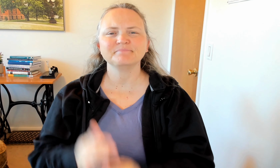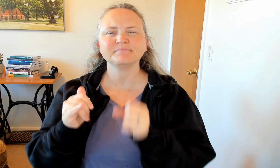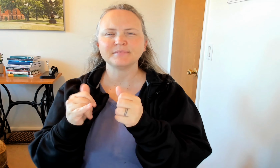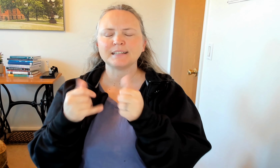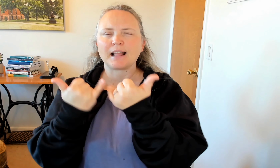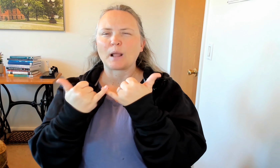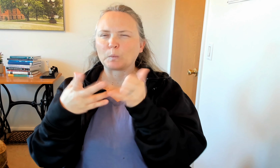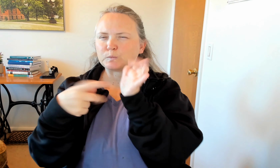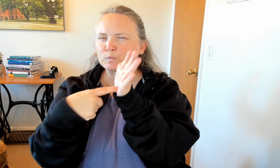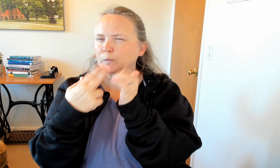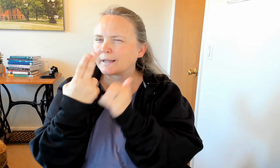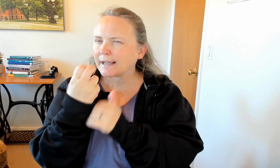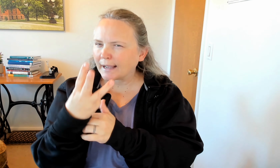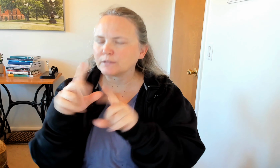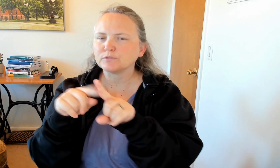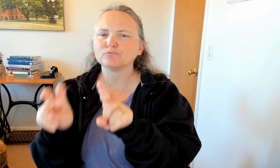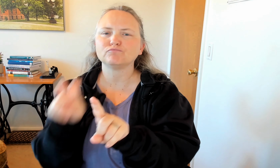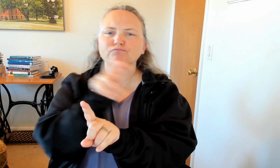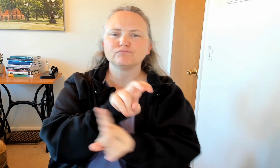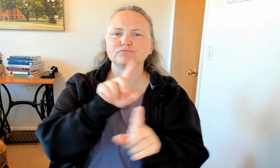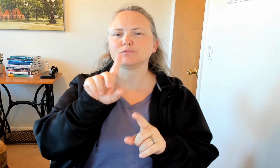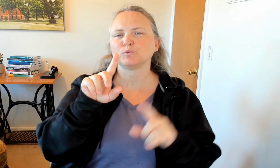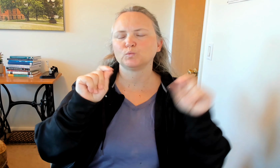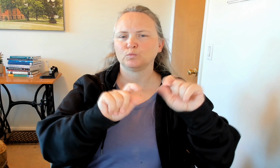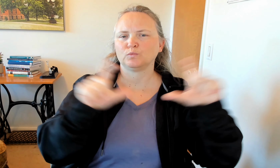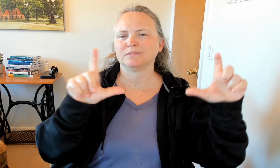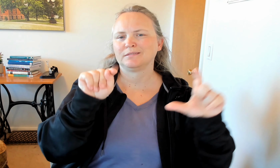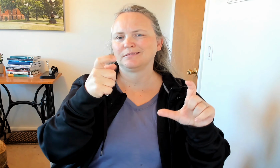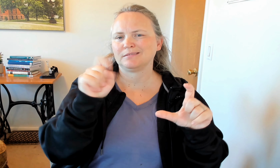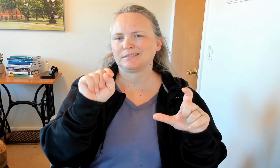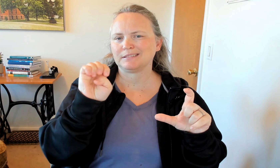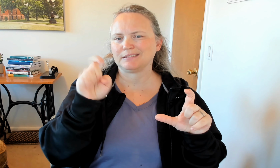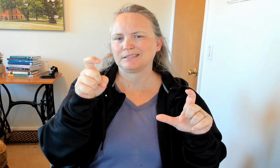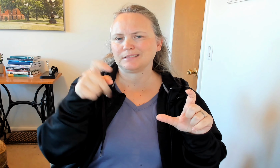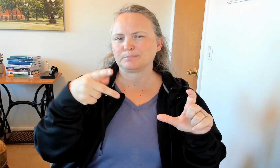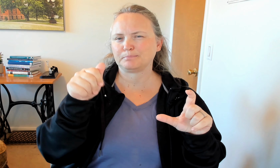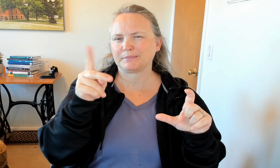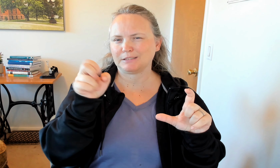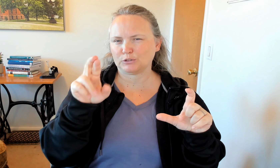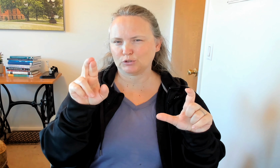you don't have to think about it. So let's hop back into text expander just for a minute.